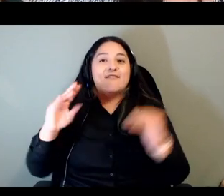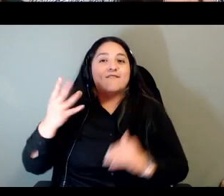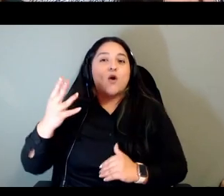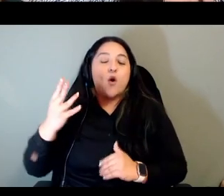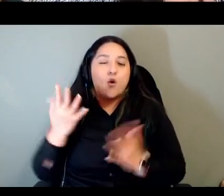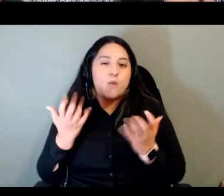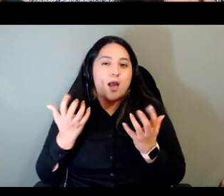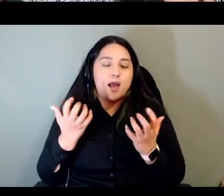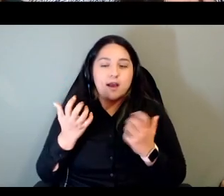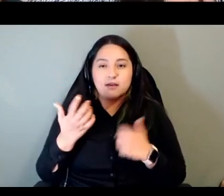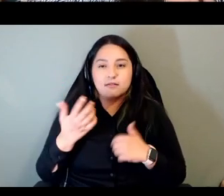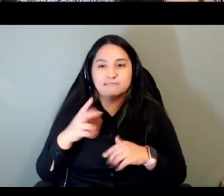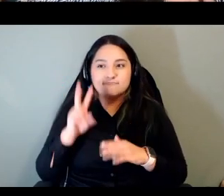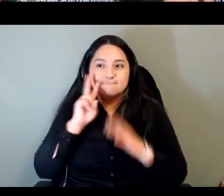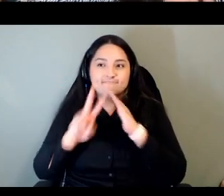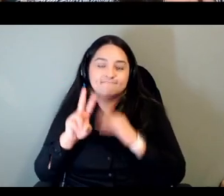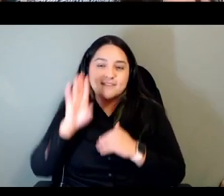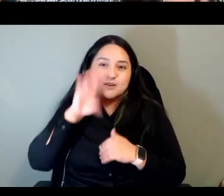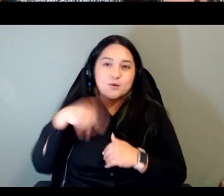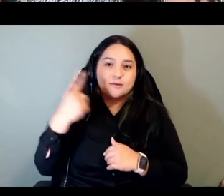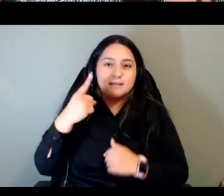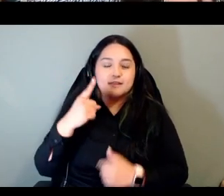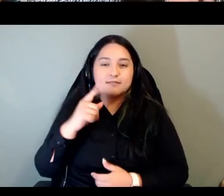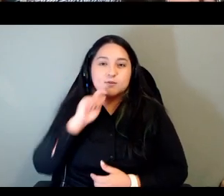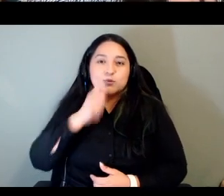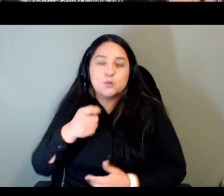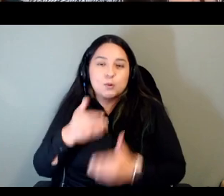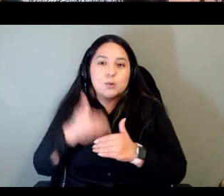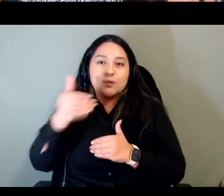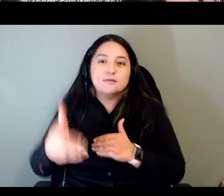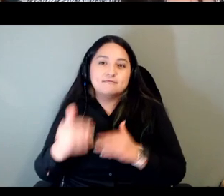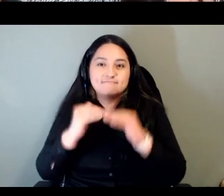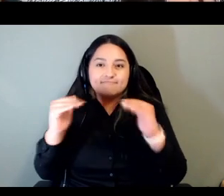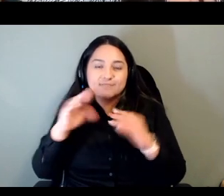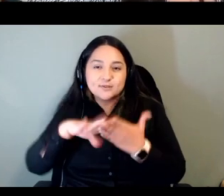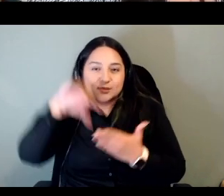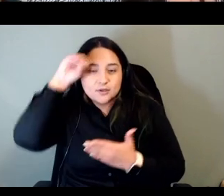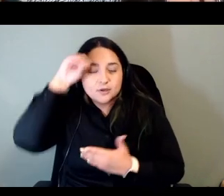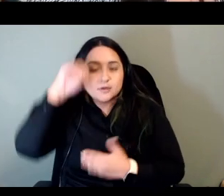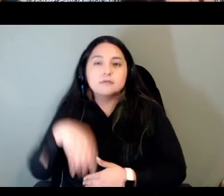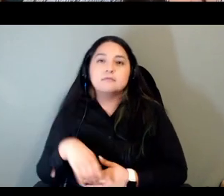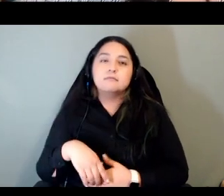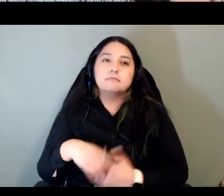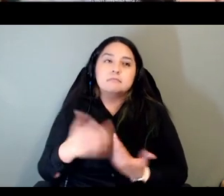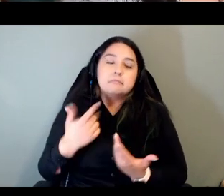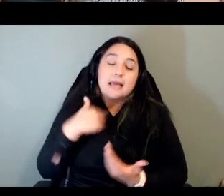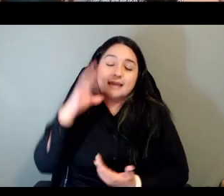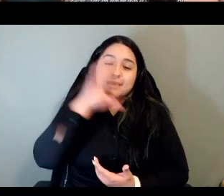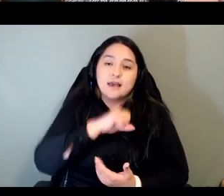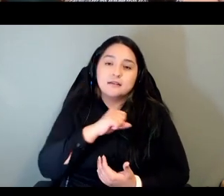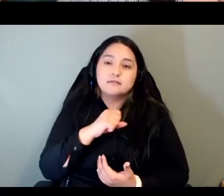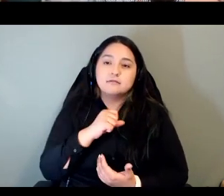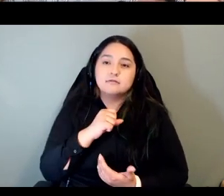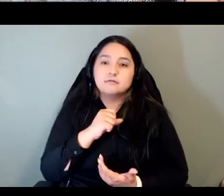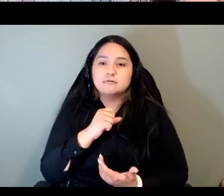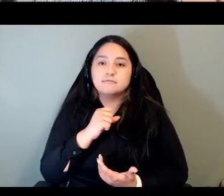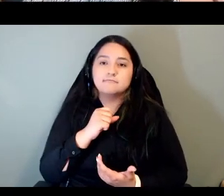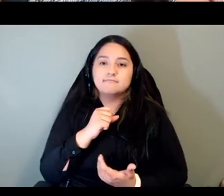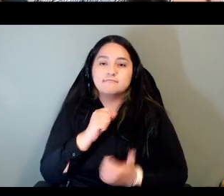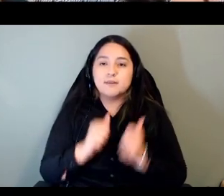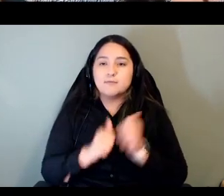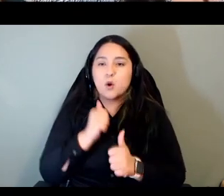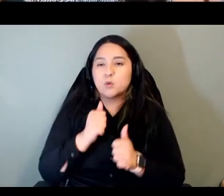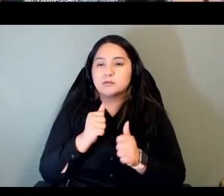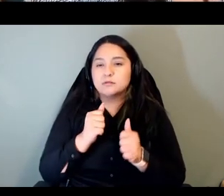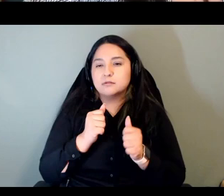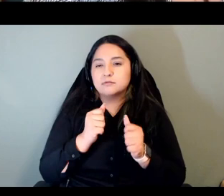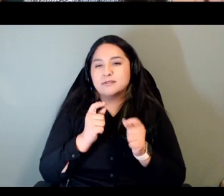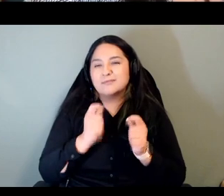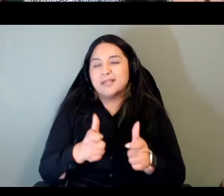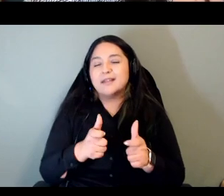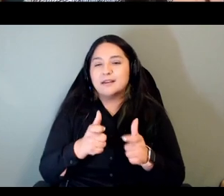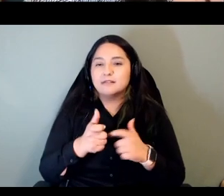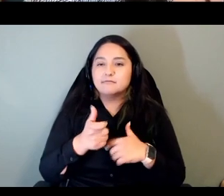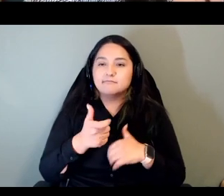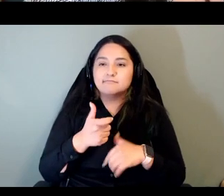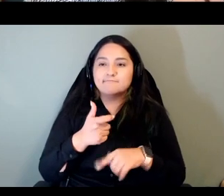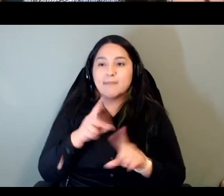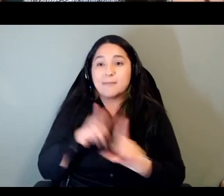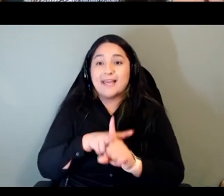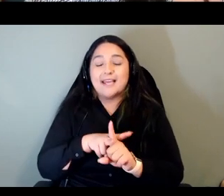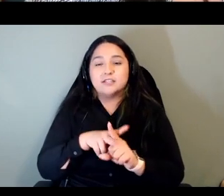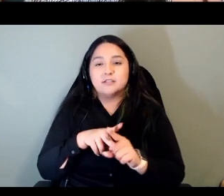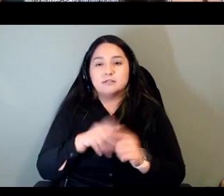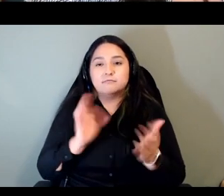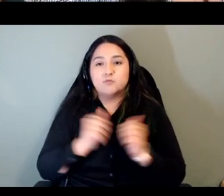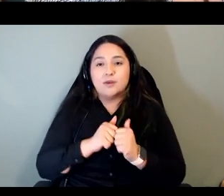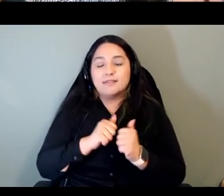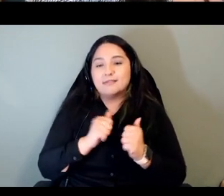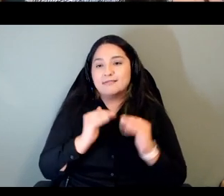i guess the most immediate application of that for language learners would be a significant